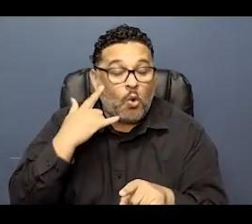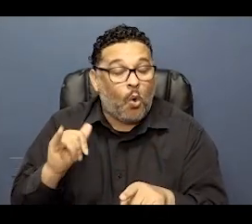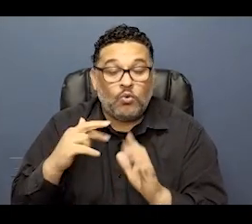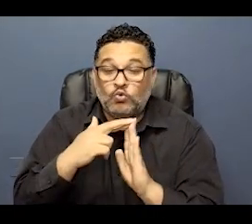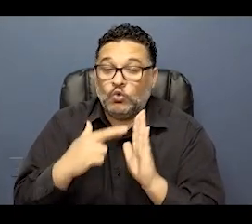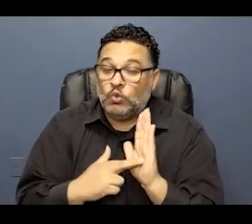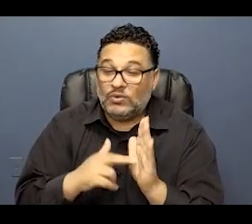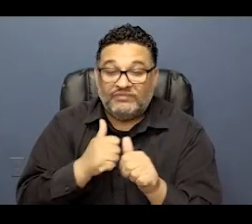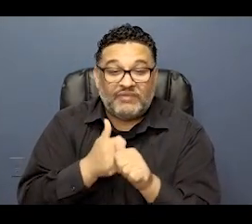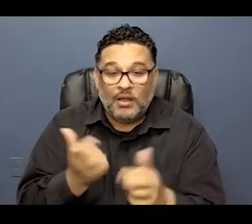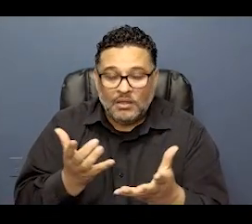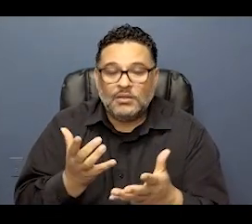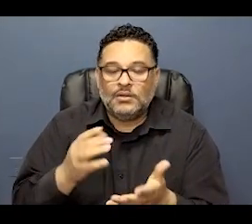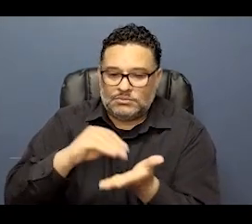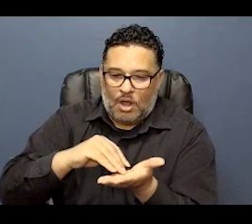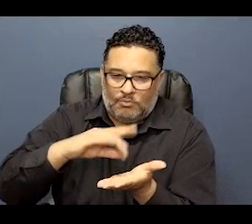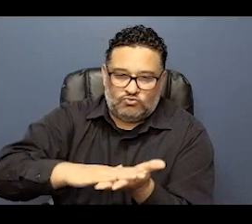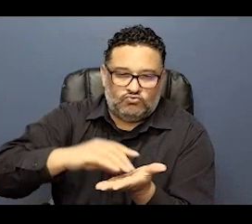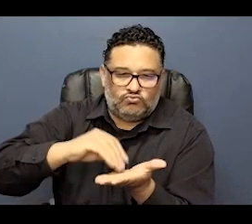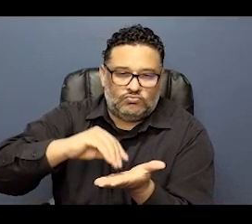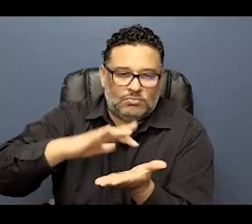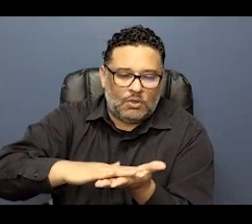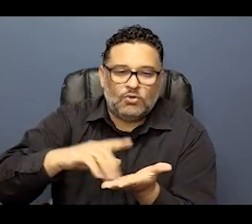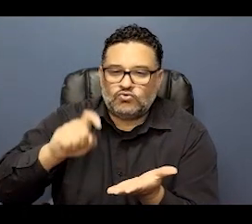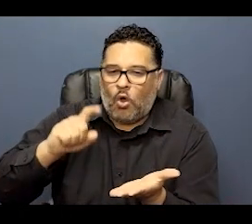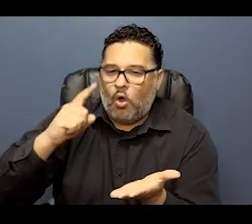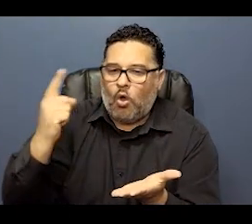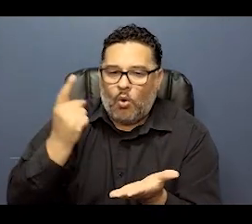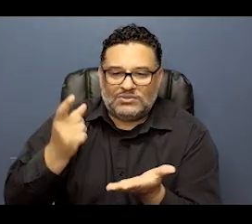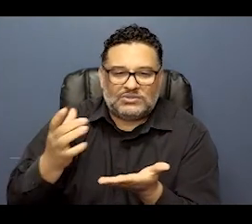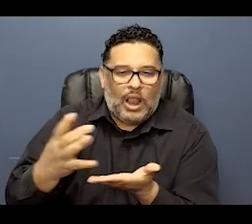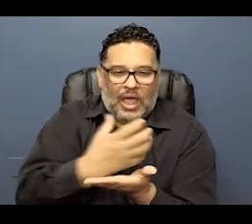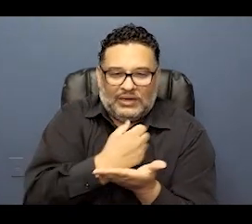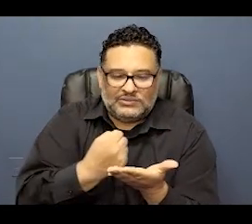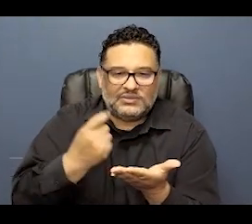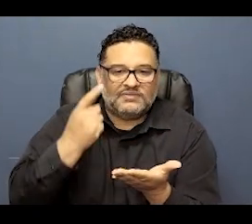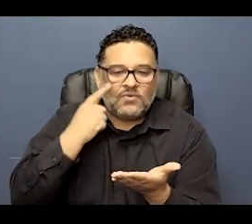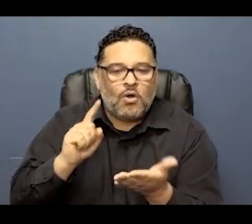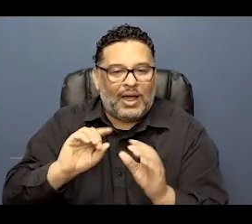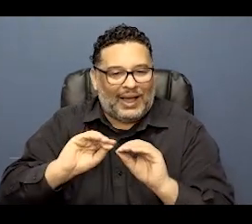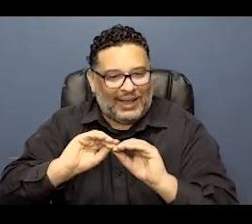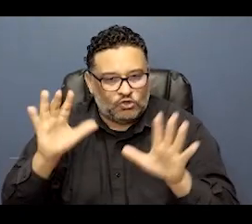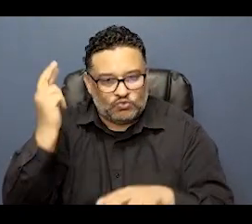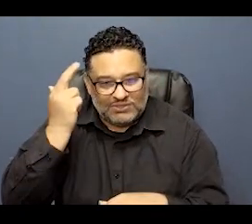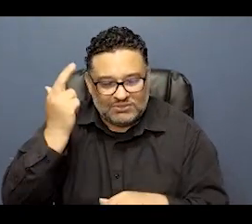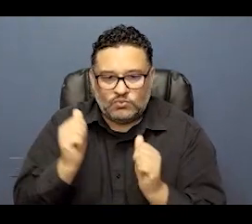documentation should always be collected for a clear reason, with the right consent in place,